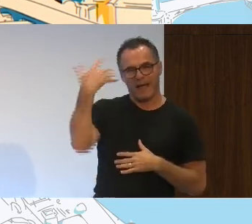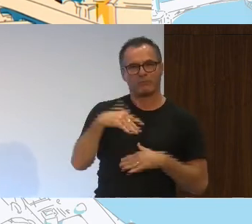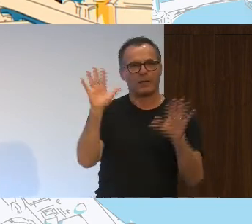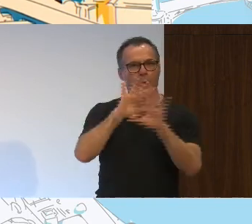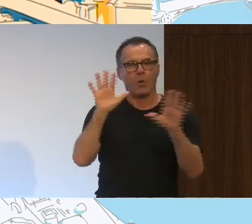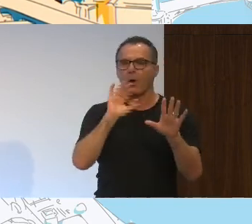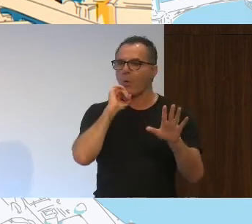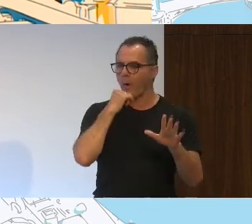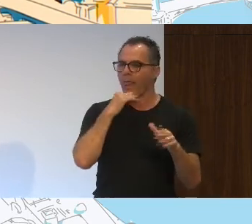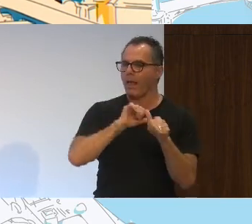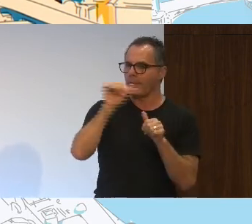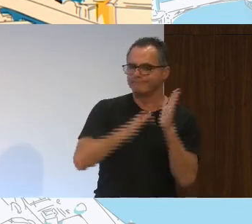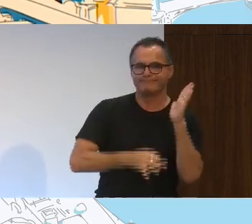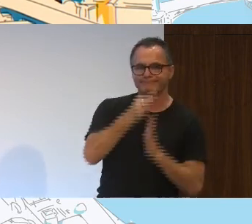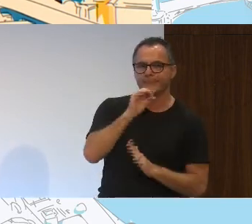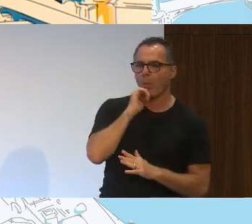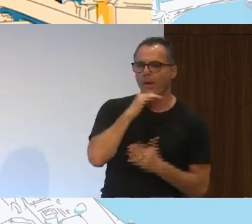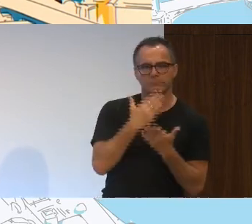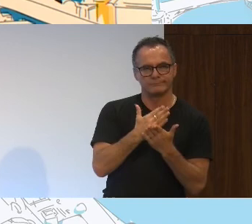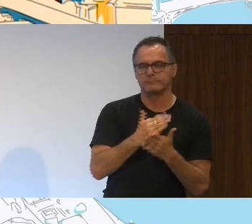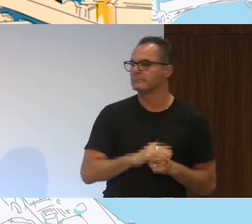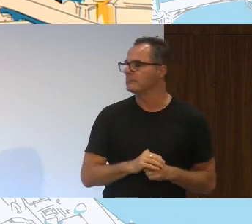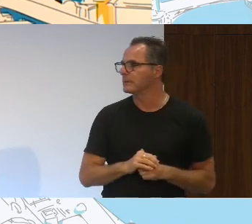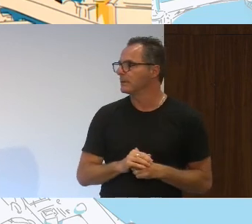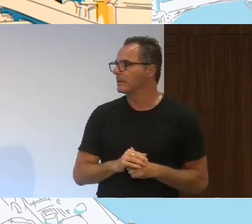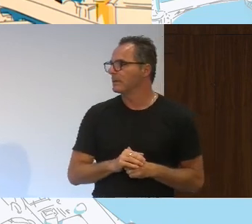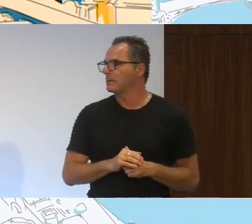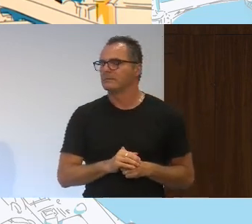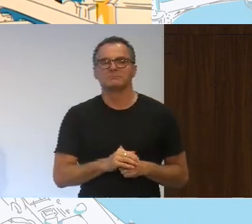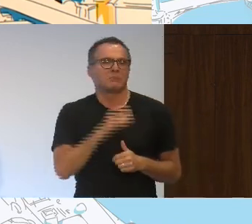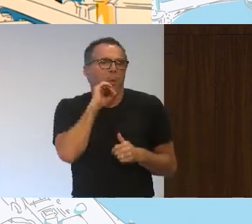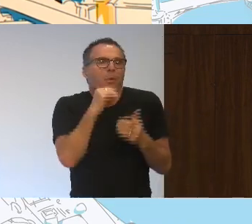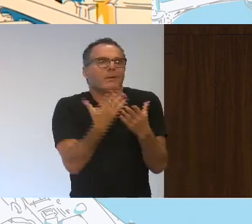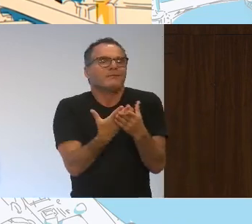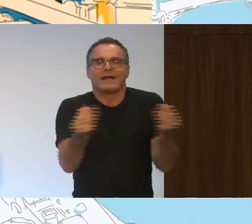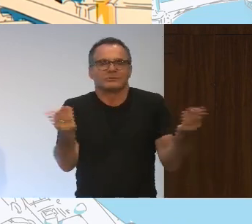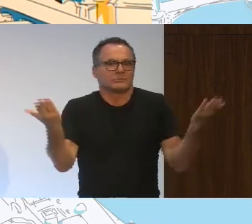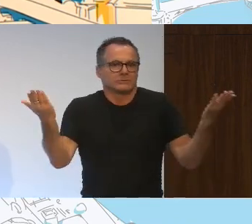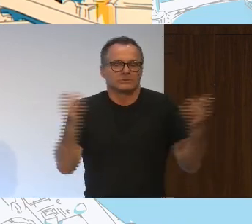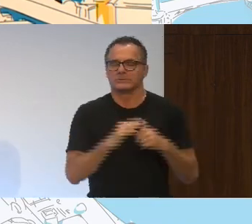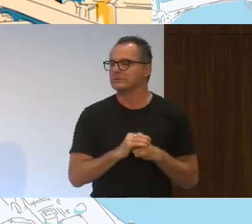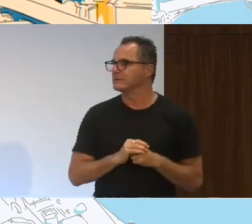auro is vanishingly, vanishingly, vanishingly rare.